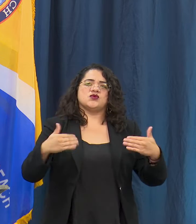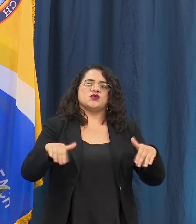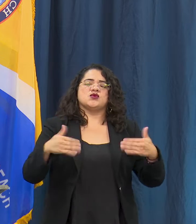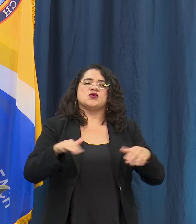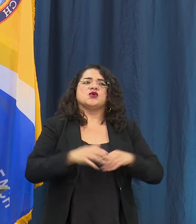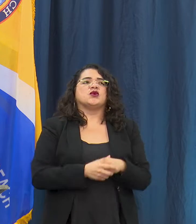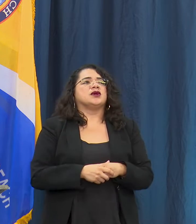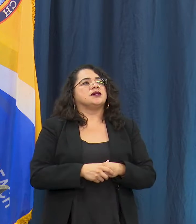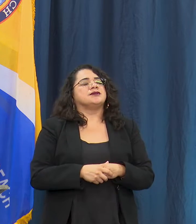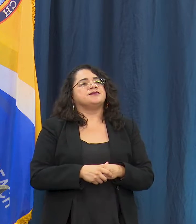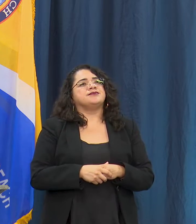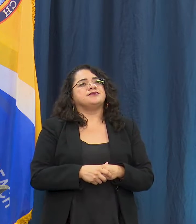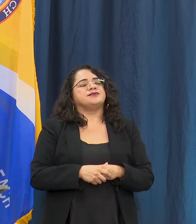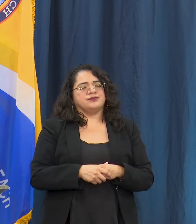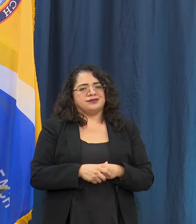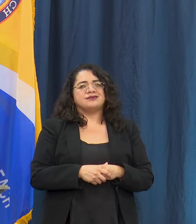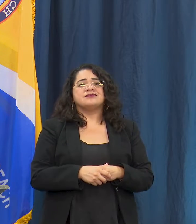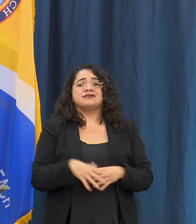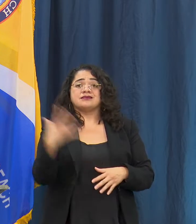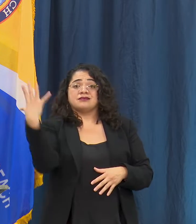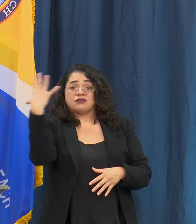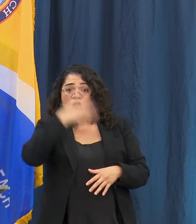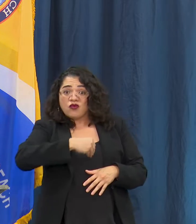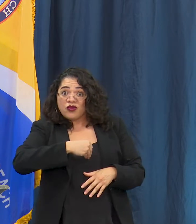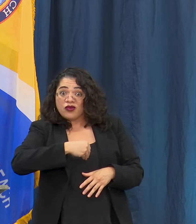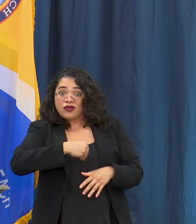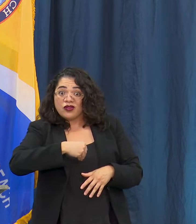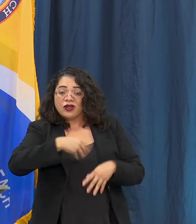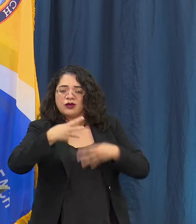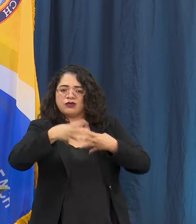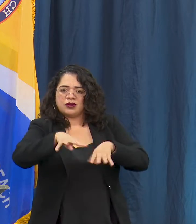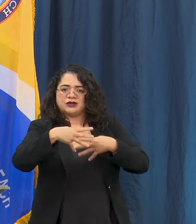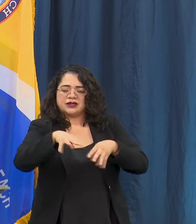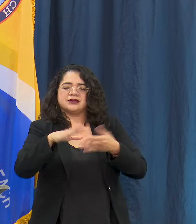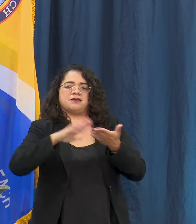both the beautiful protests and the peaceful protests and then the